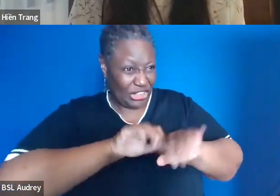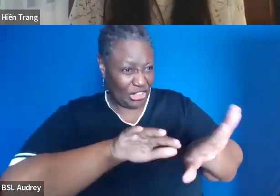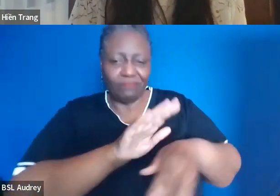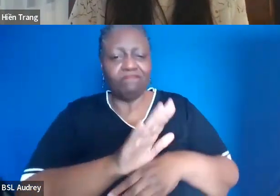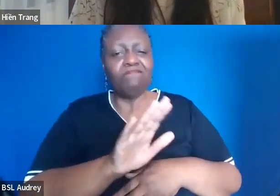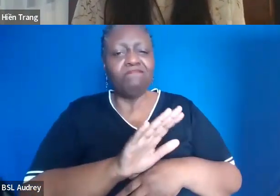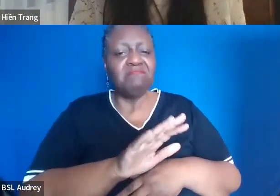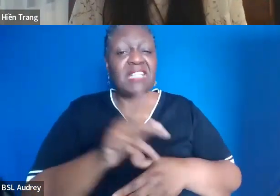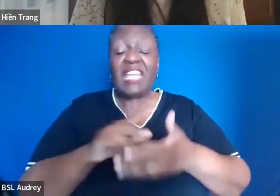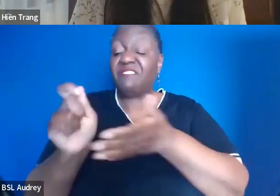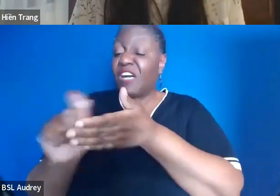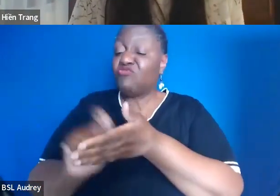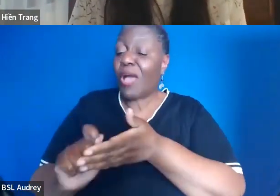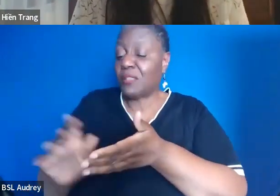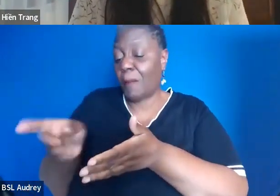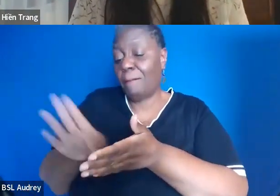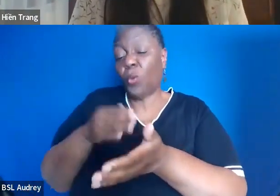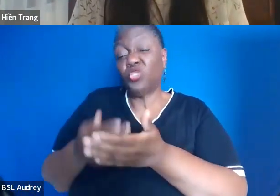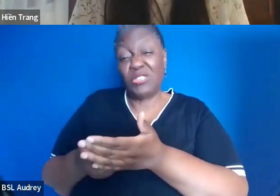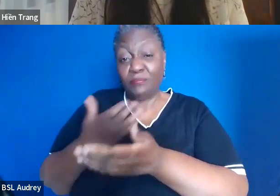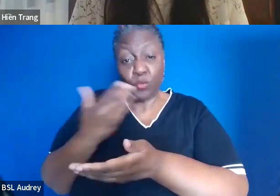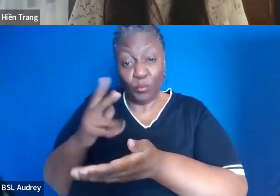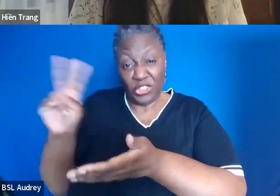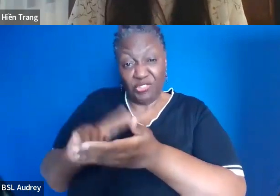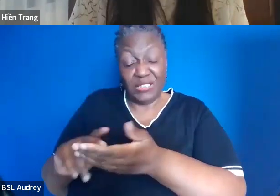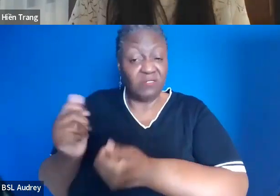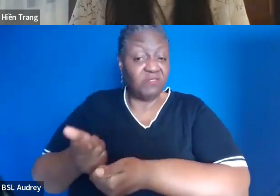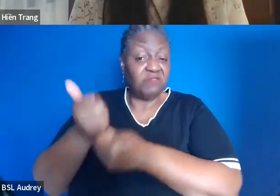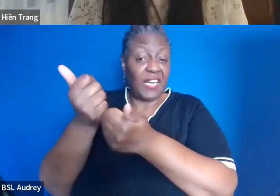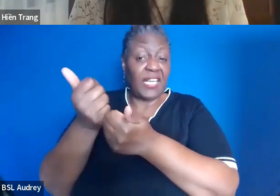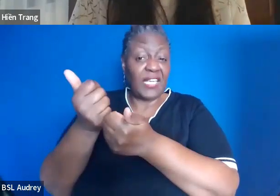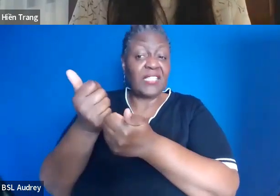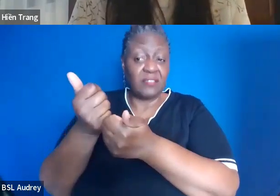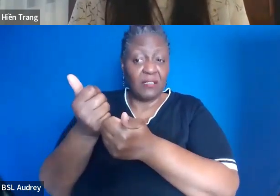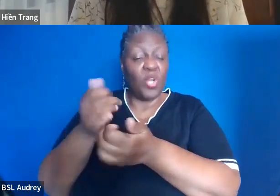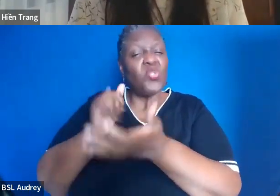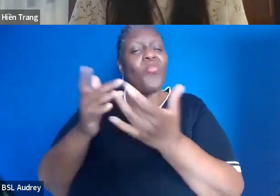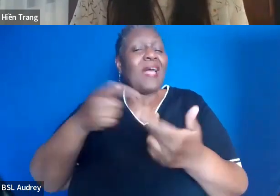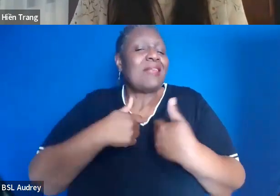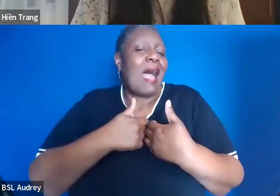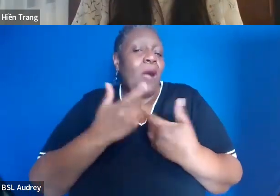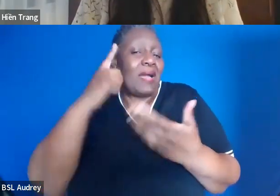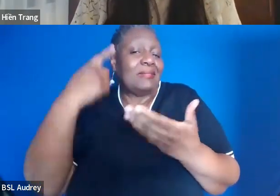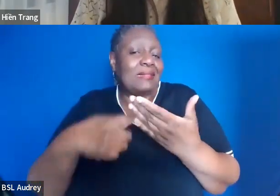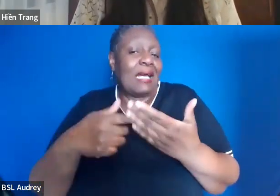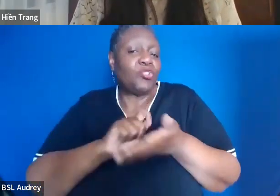no reader it's it's all right it's fine so that's how I come to poetry oh that's beautiful and kind